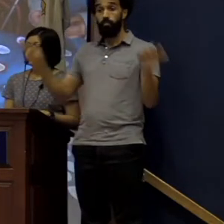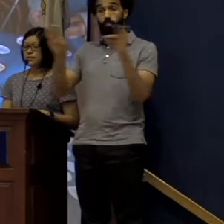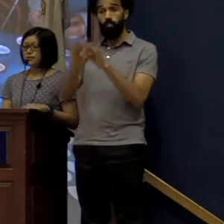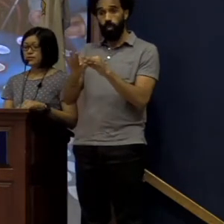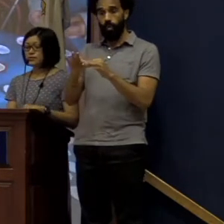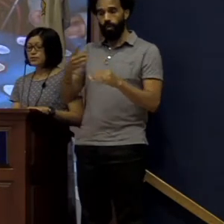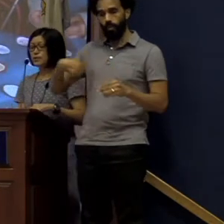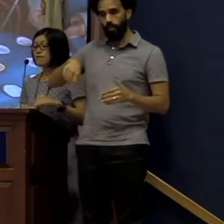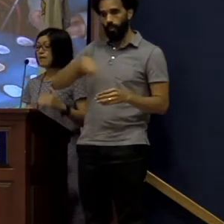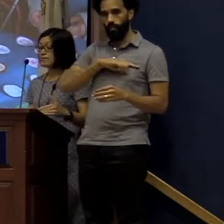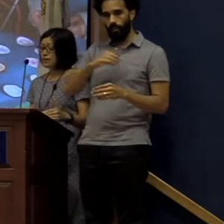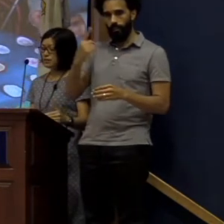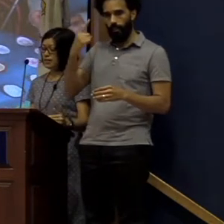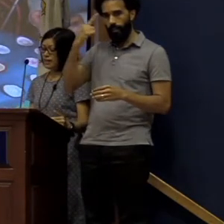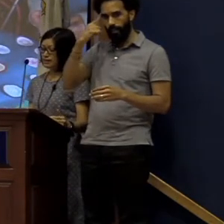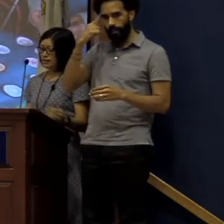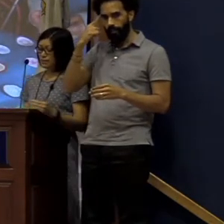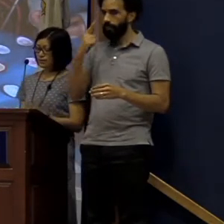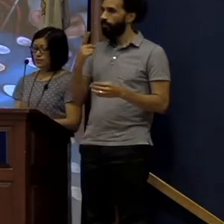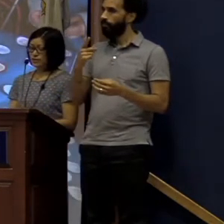Specially with youth who are very marginalized like the refugee girls